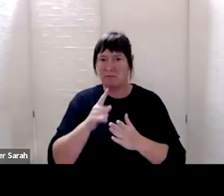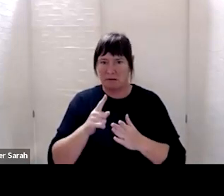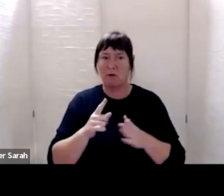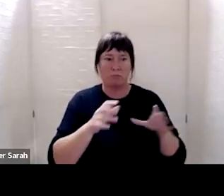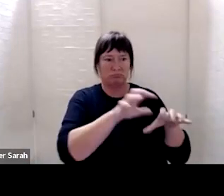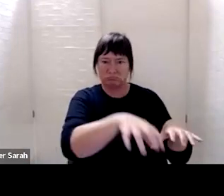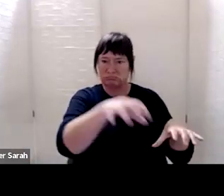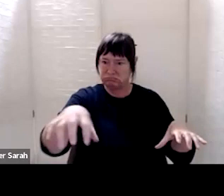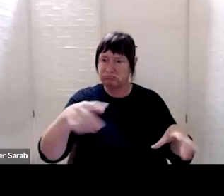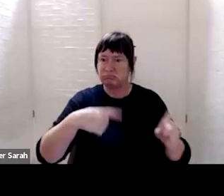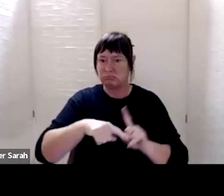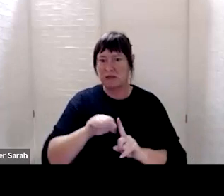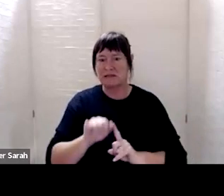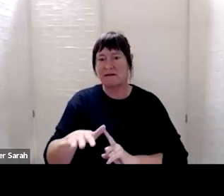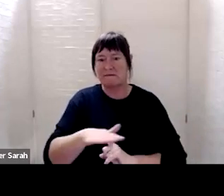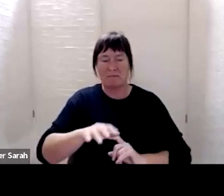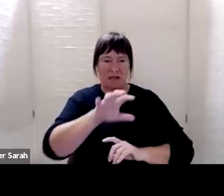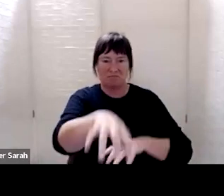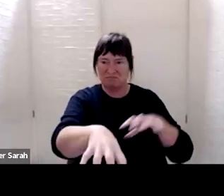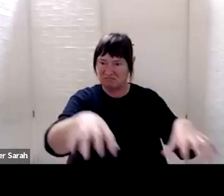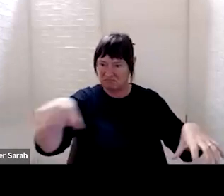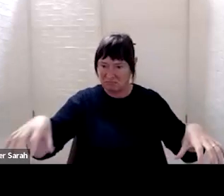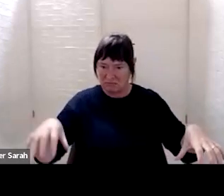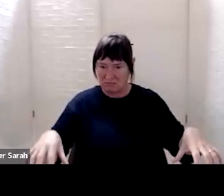Some of the reasons for this are historic,